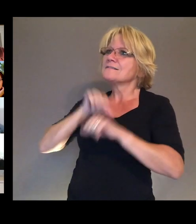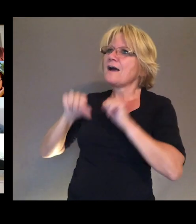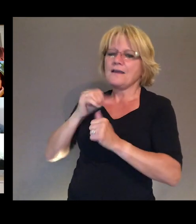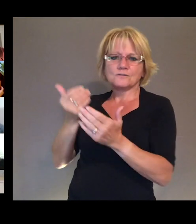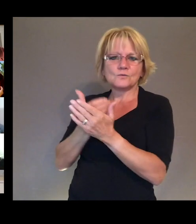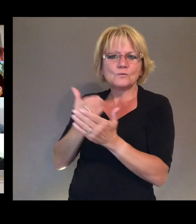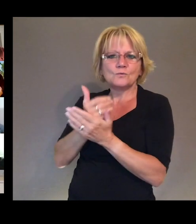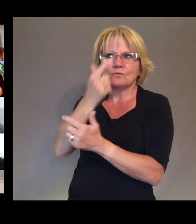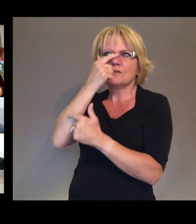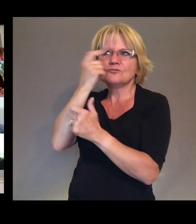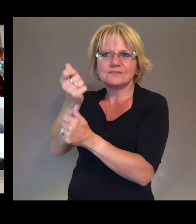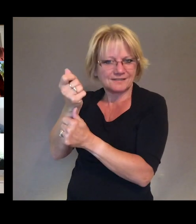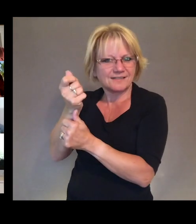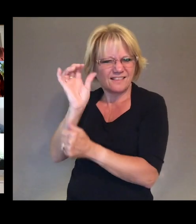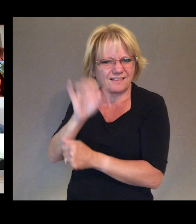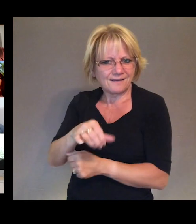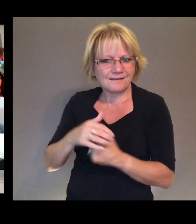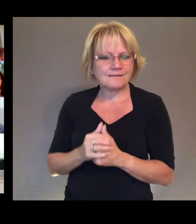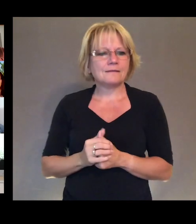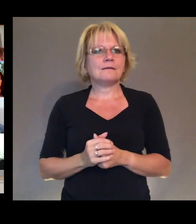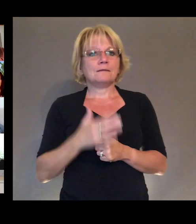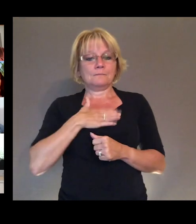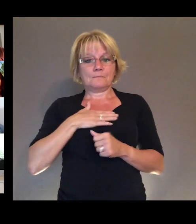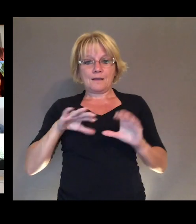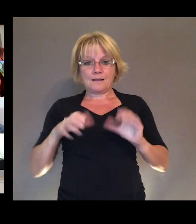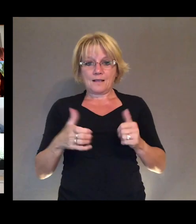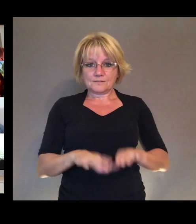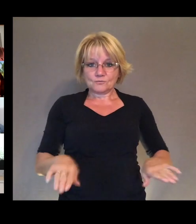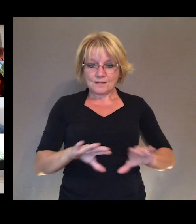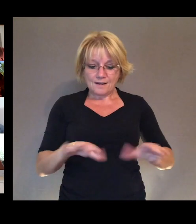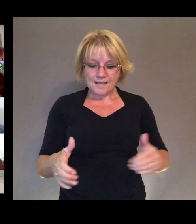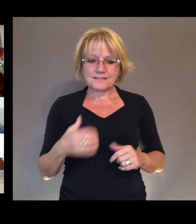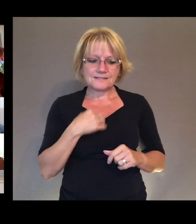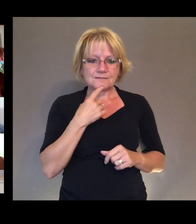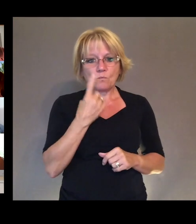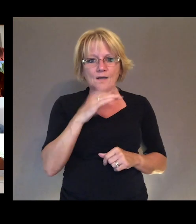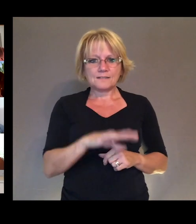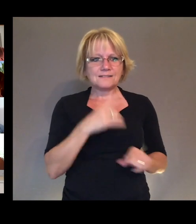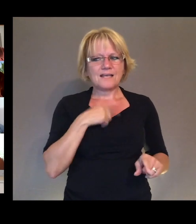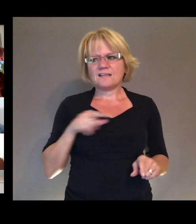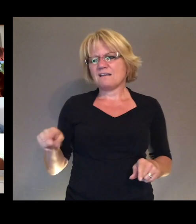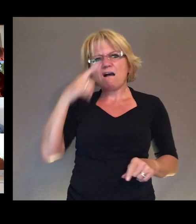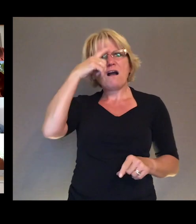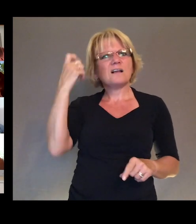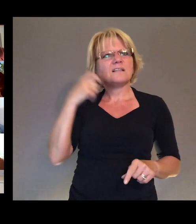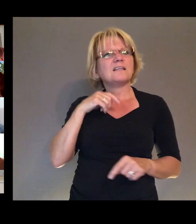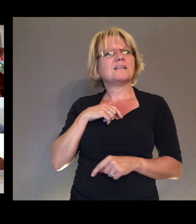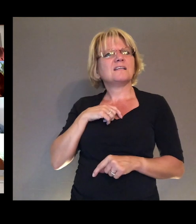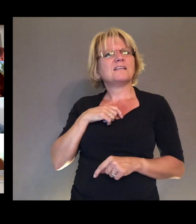You know, I had students in my own classroom say that another child was ugly because their skin was brown and that's the color of poop.